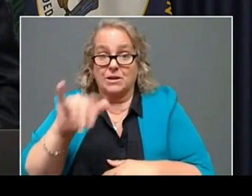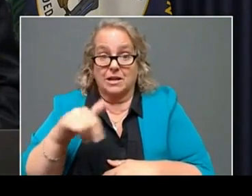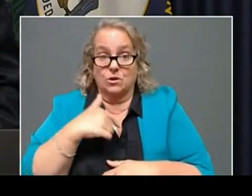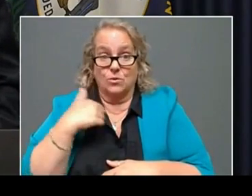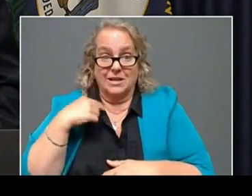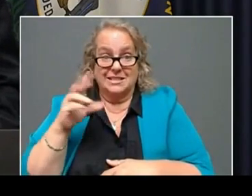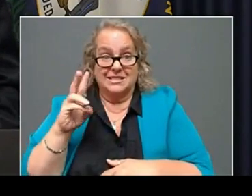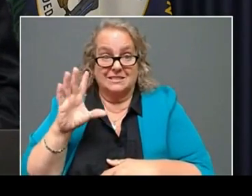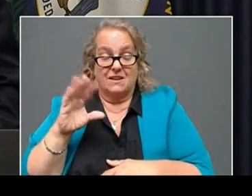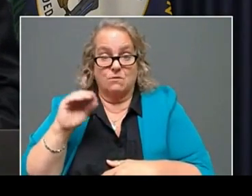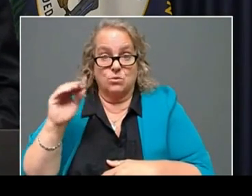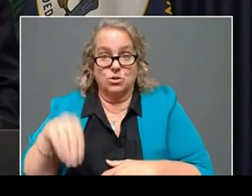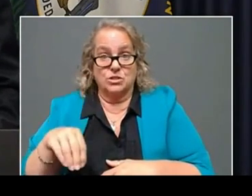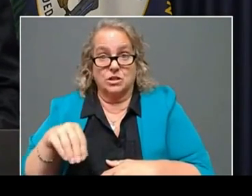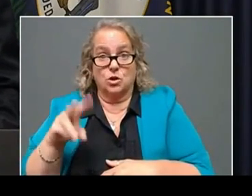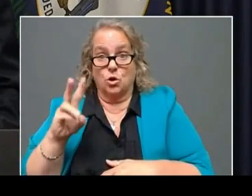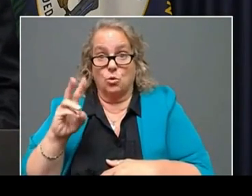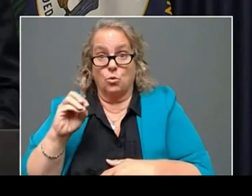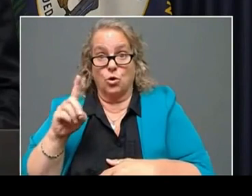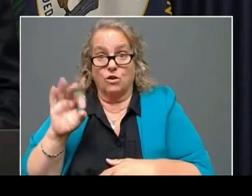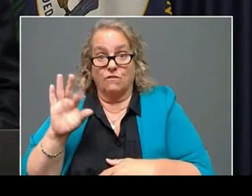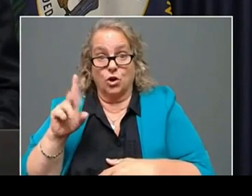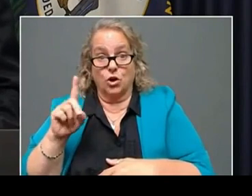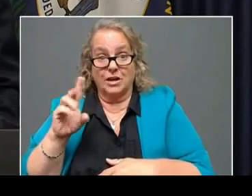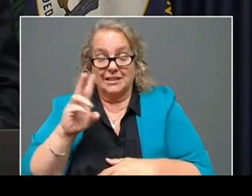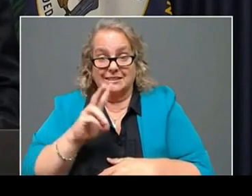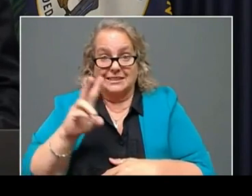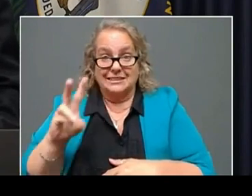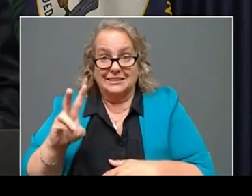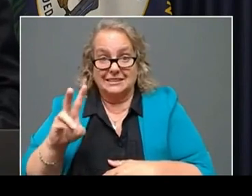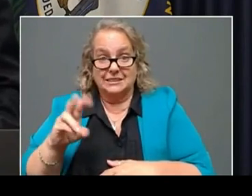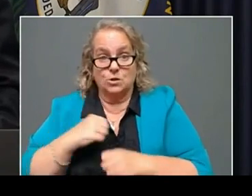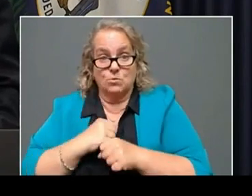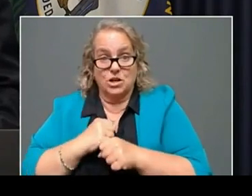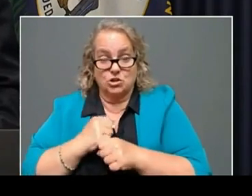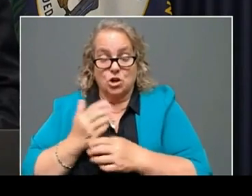Woodford County is 66. The protections offered by the people driving, you know,